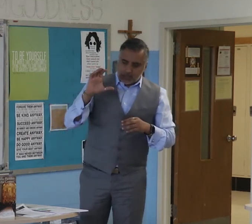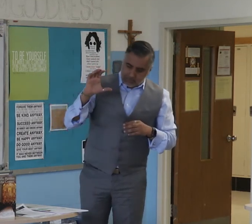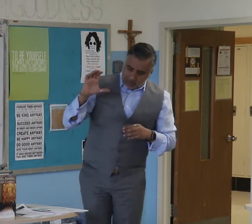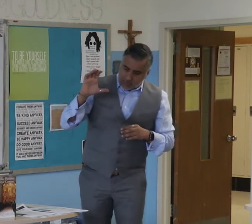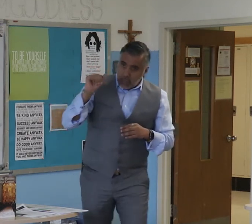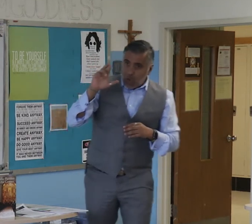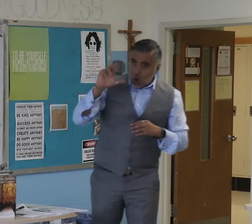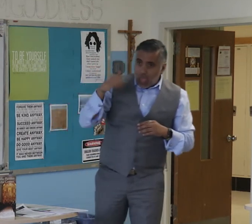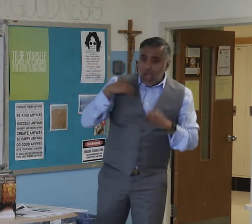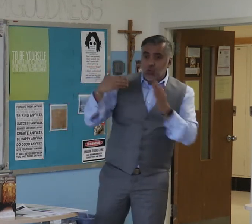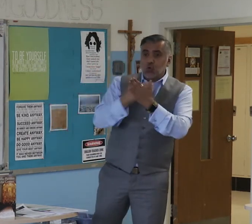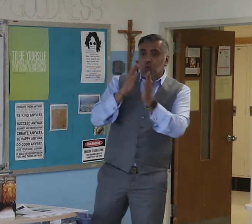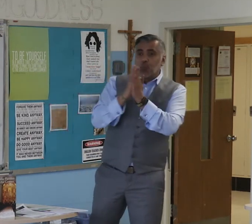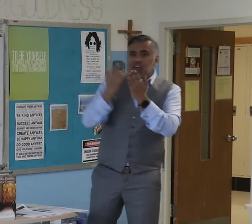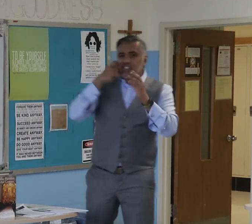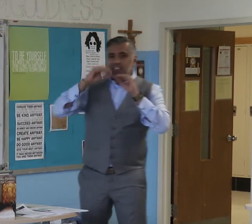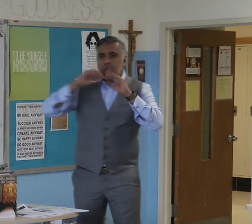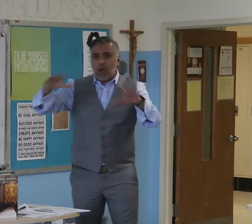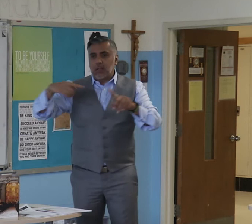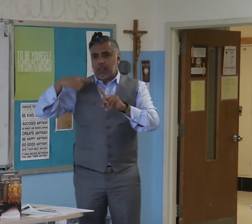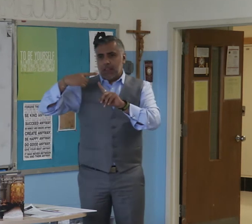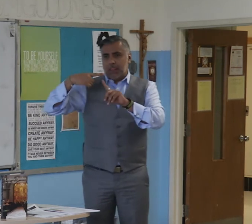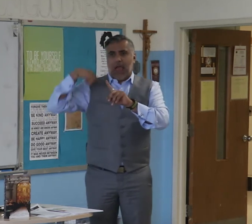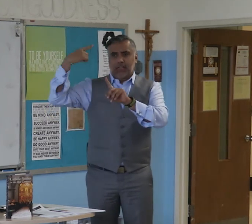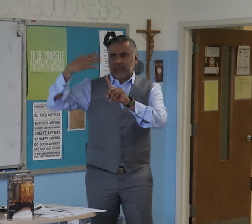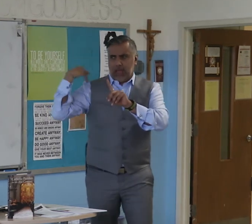just came out last month, Catholic Parishes of the 21st Century, and it's